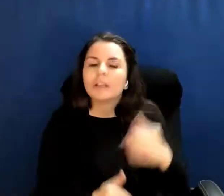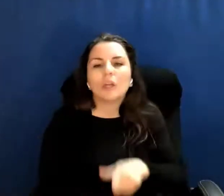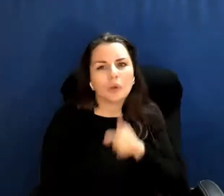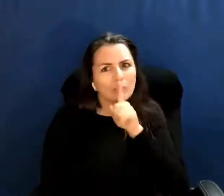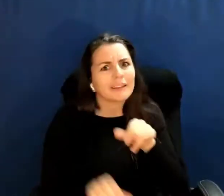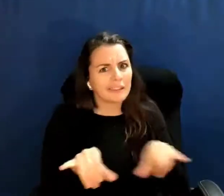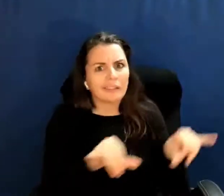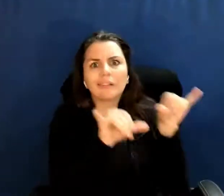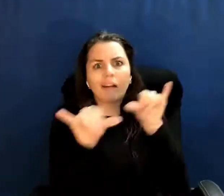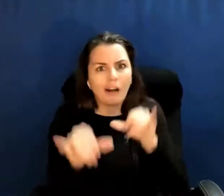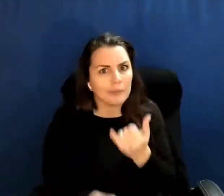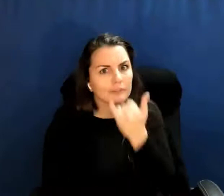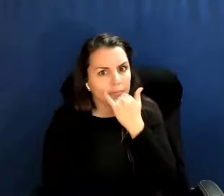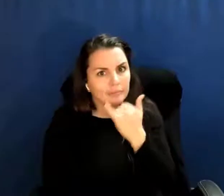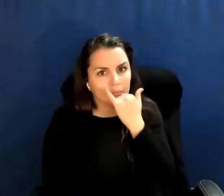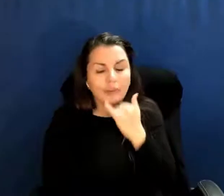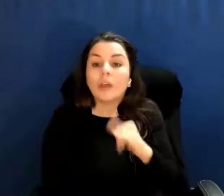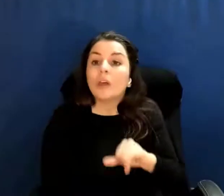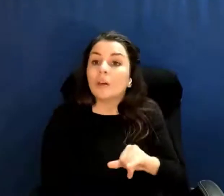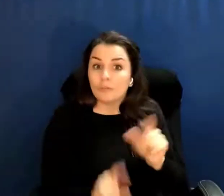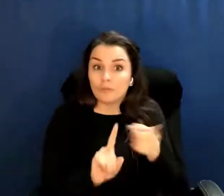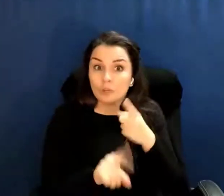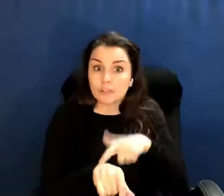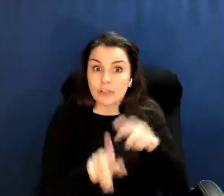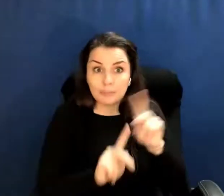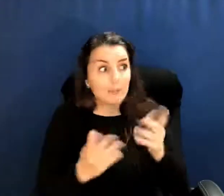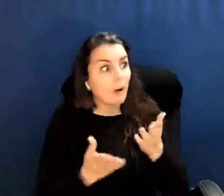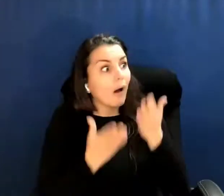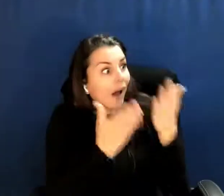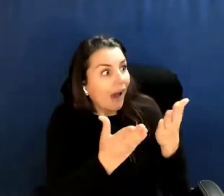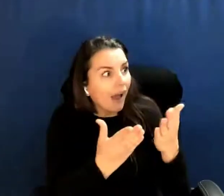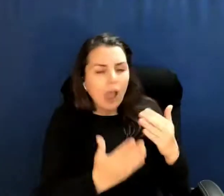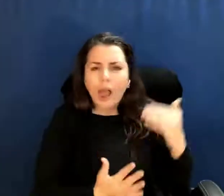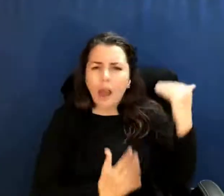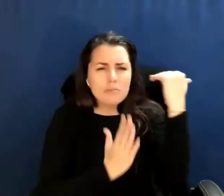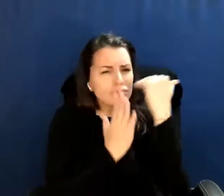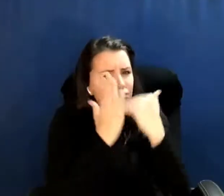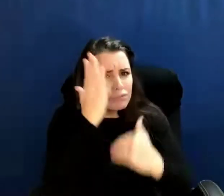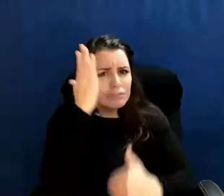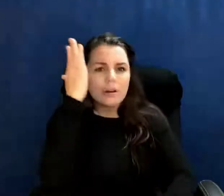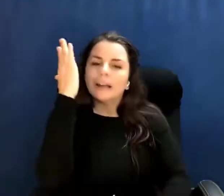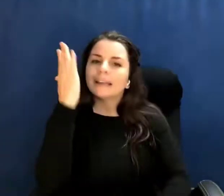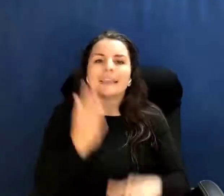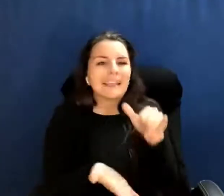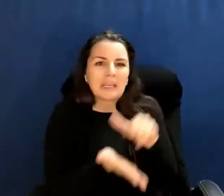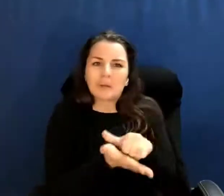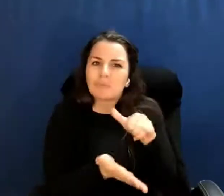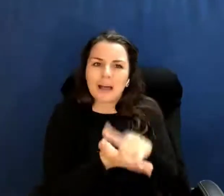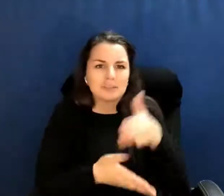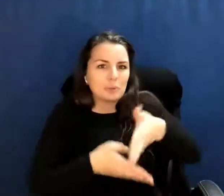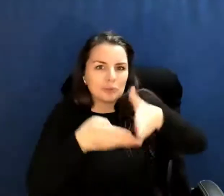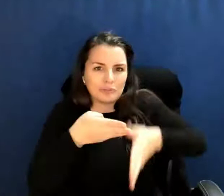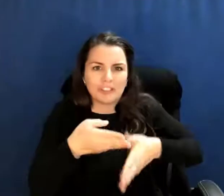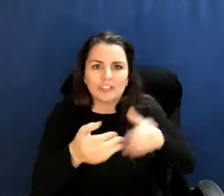especially first-time applicants, to propose way more than they can do, even in a 5-year R01.